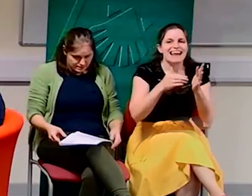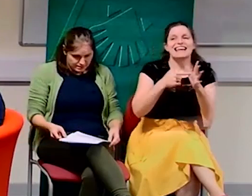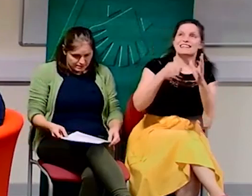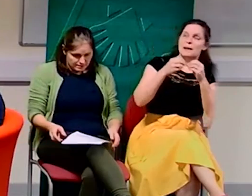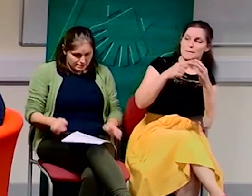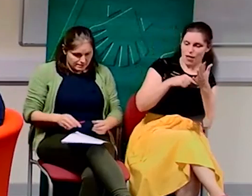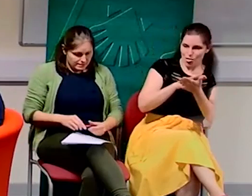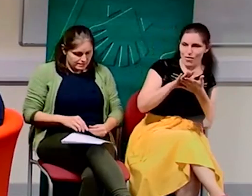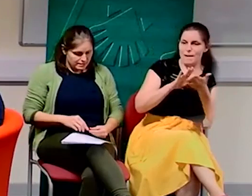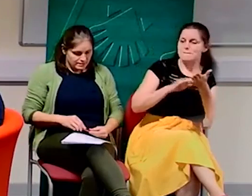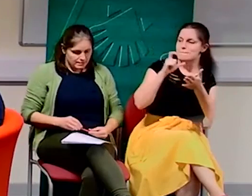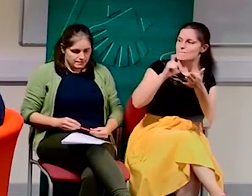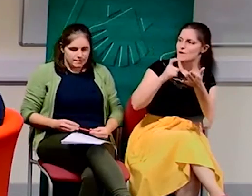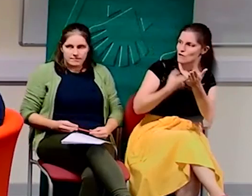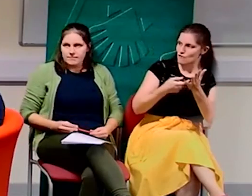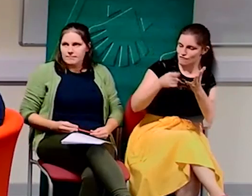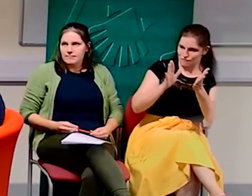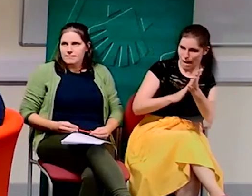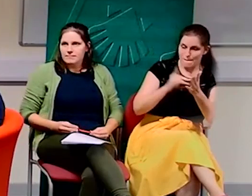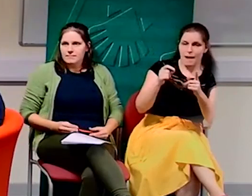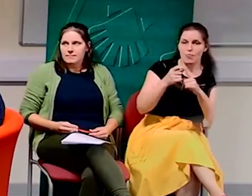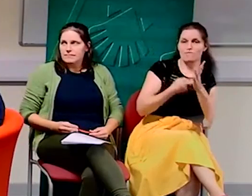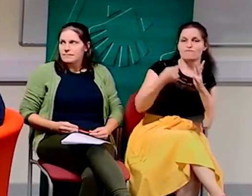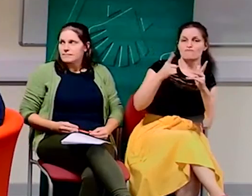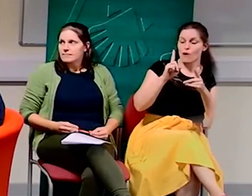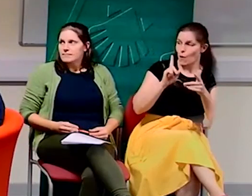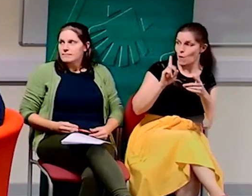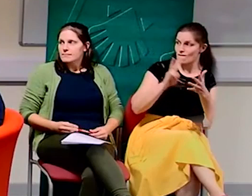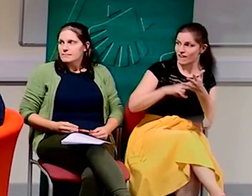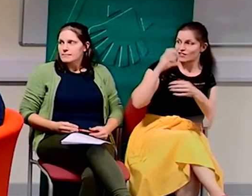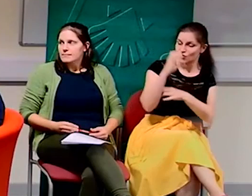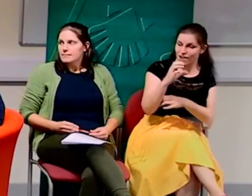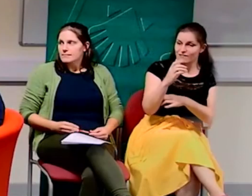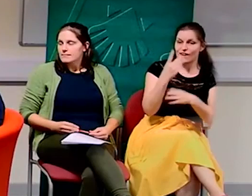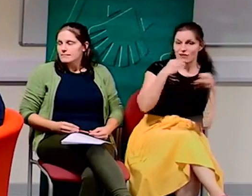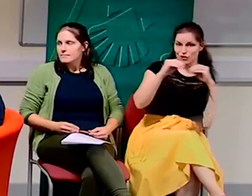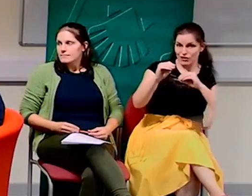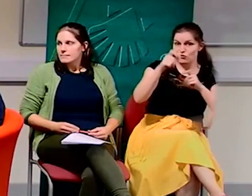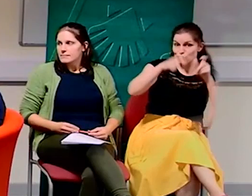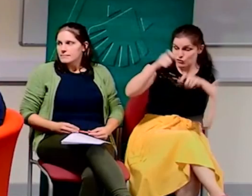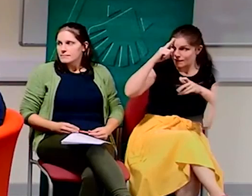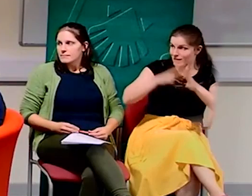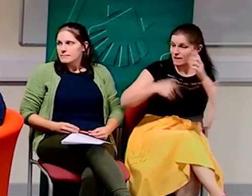University of Reading for education and student experience but I'm here this evening I think